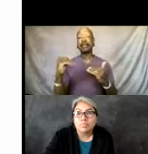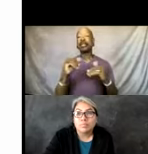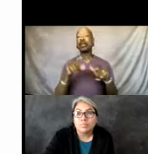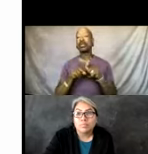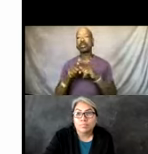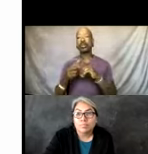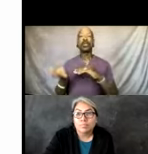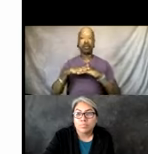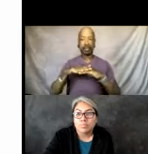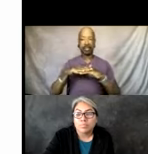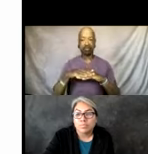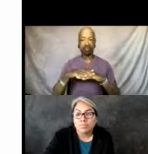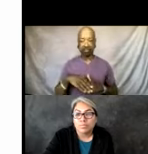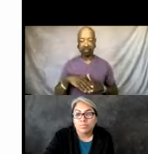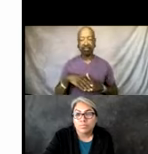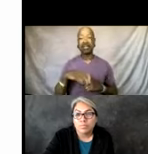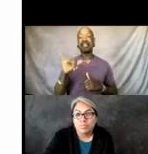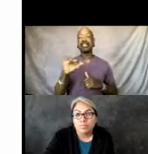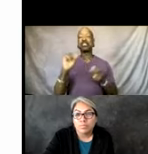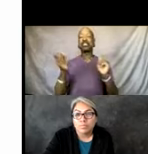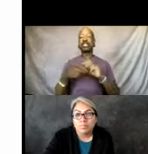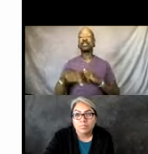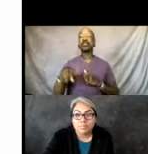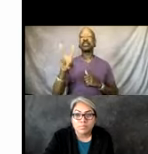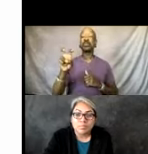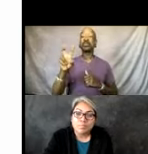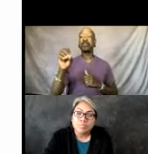for Medicare premiums or coinsurance or deductibles,